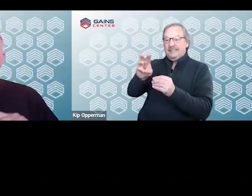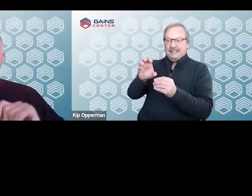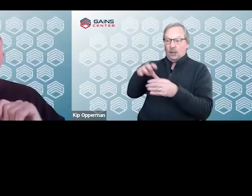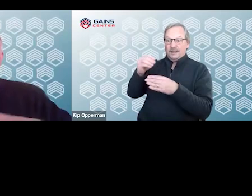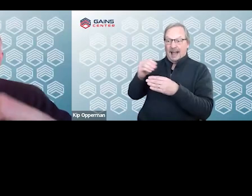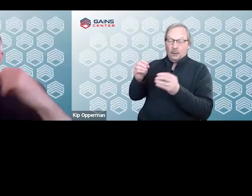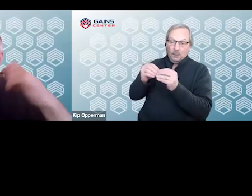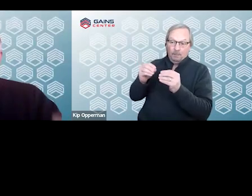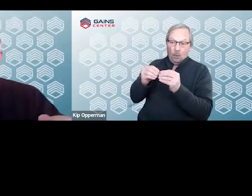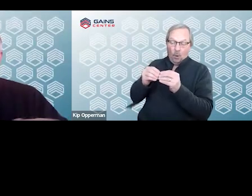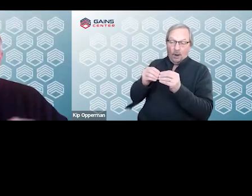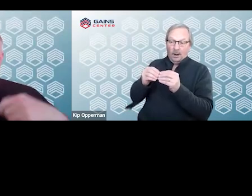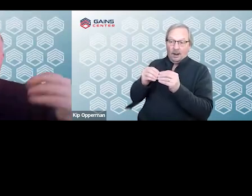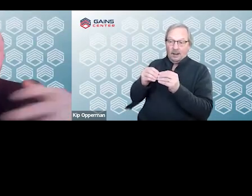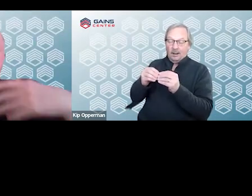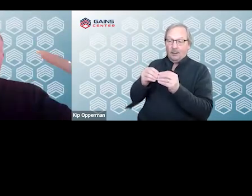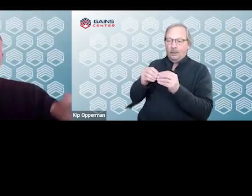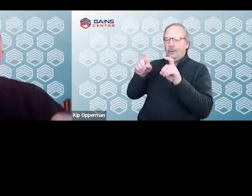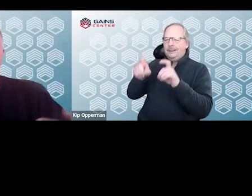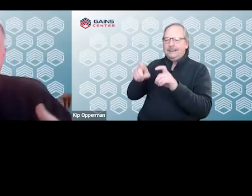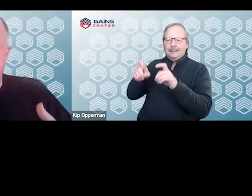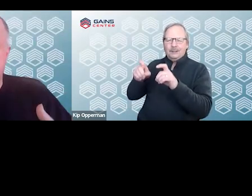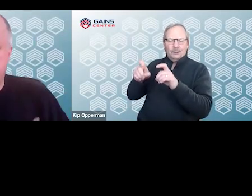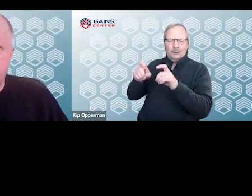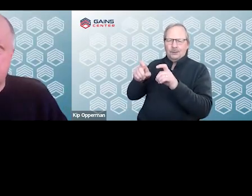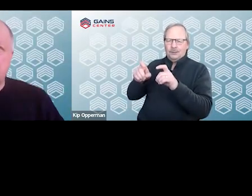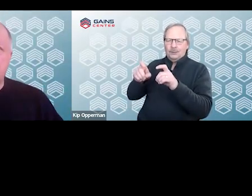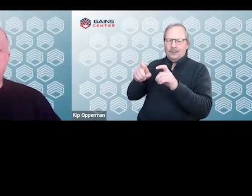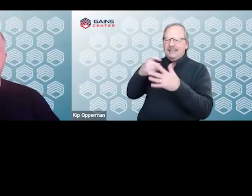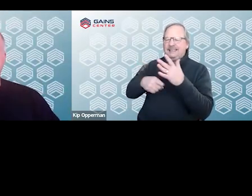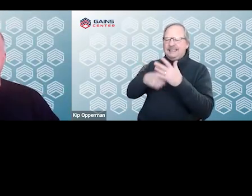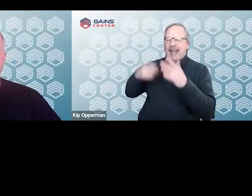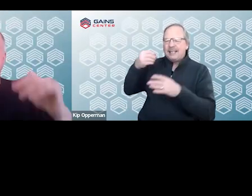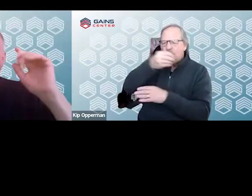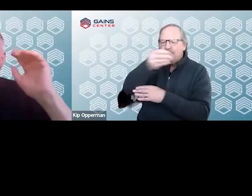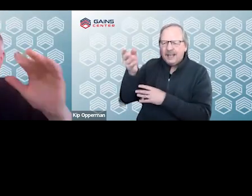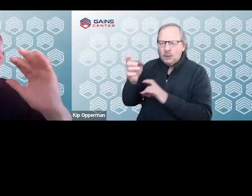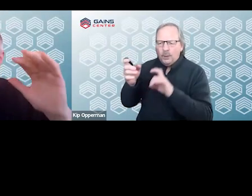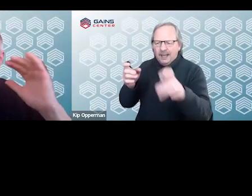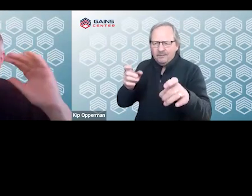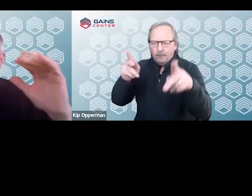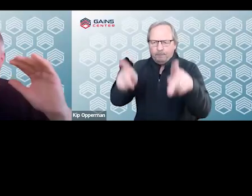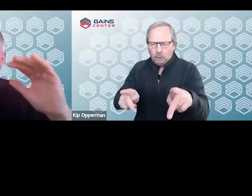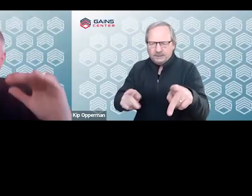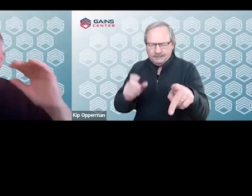there would need to be a tax notification given to the person. That's just changed.